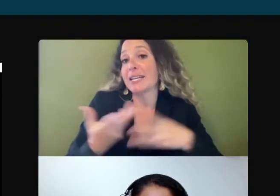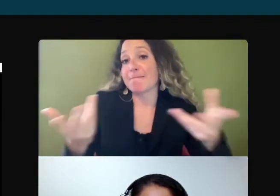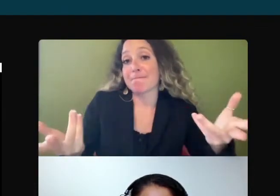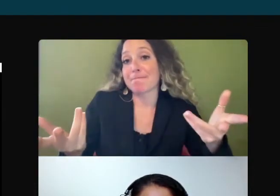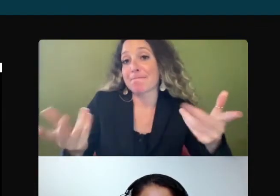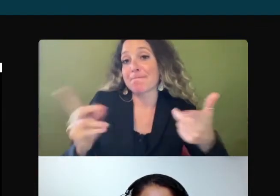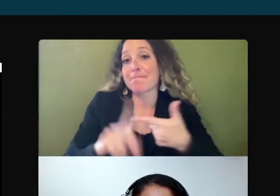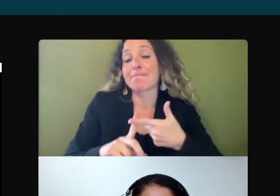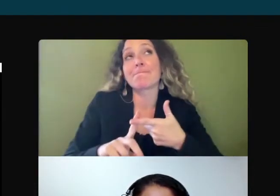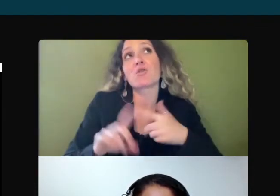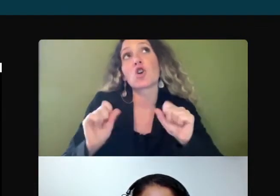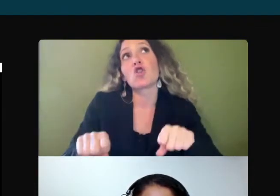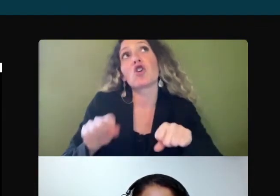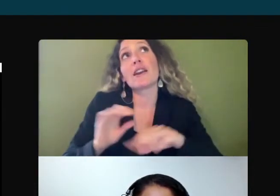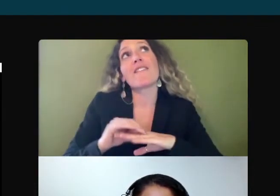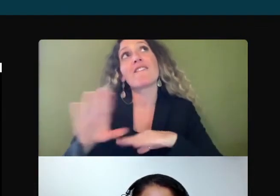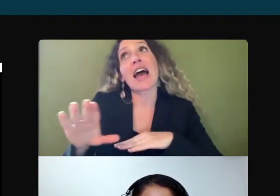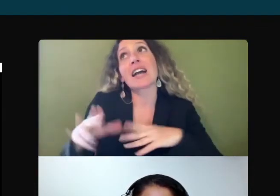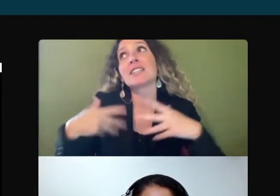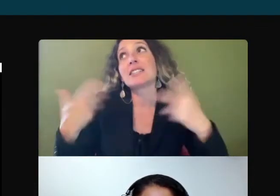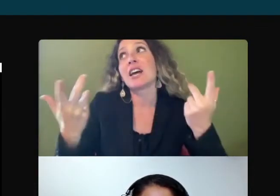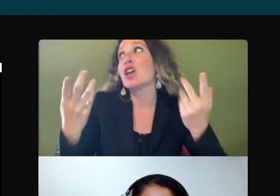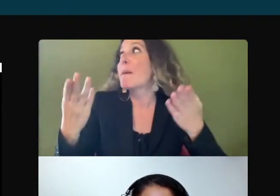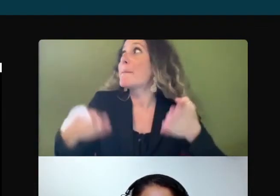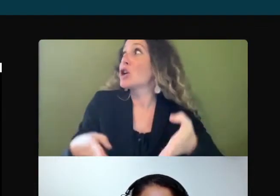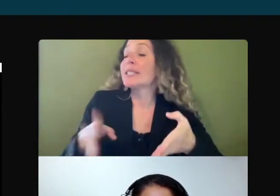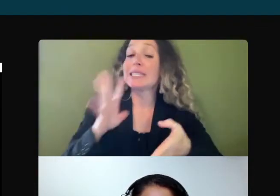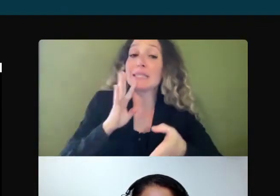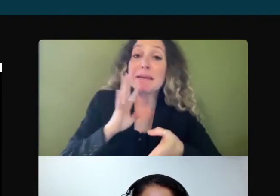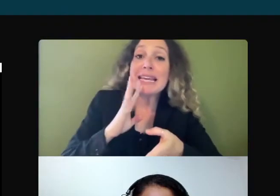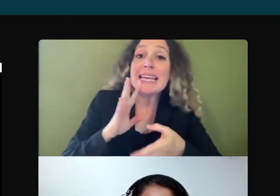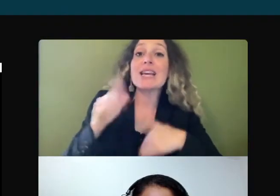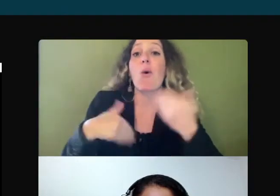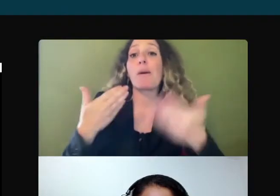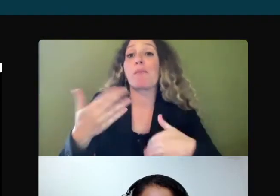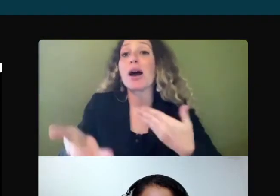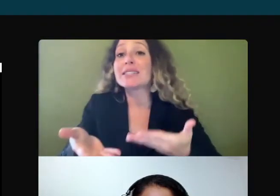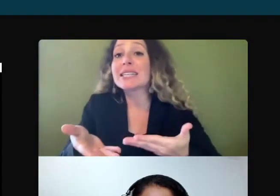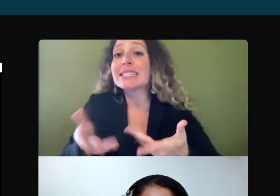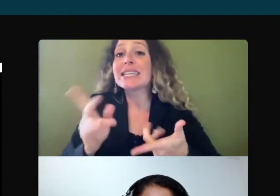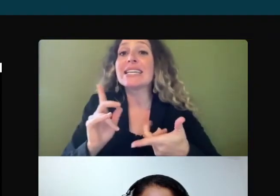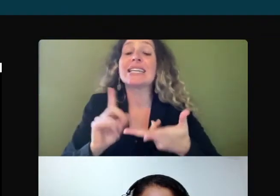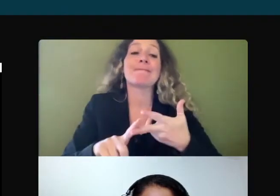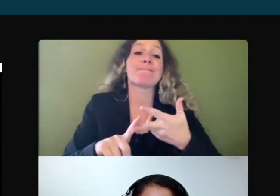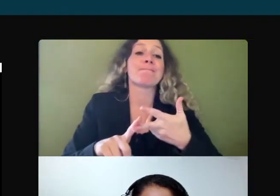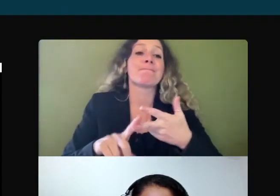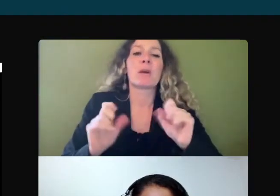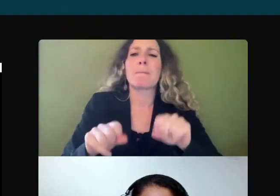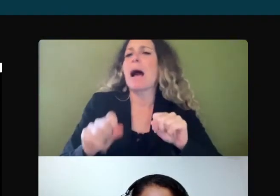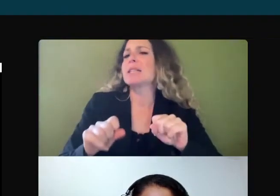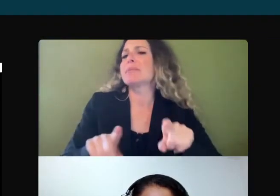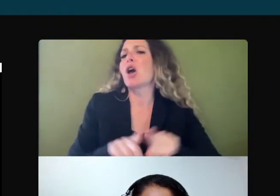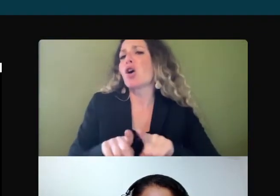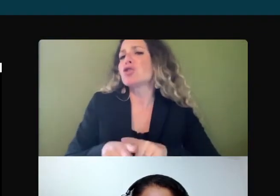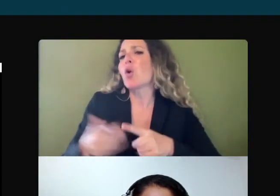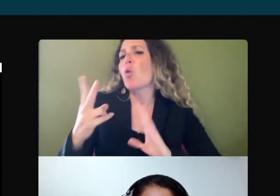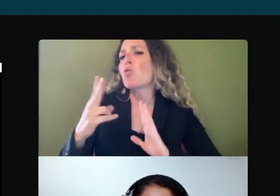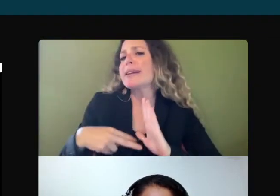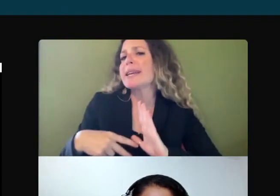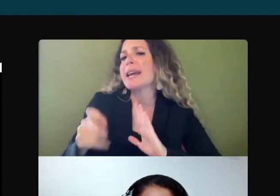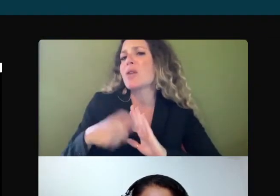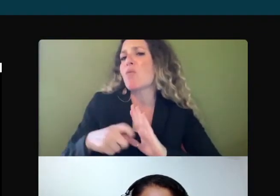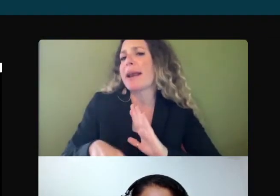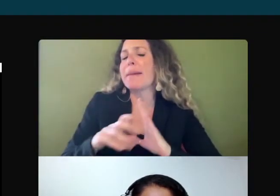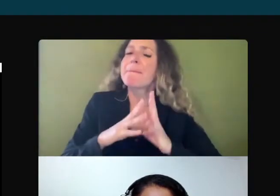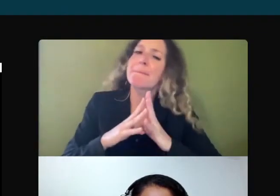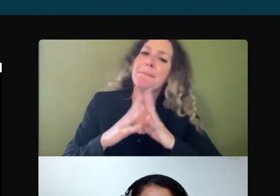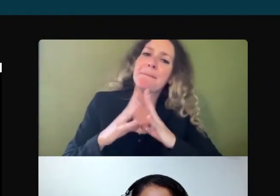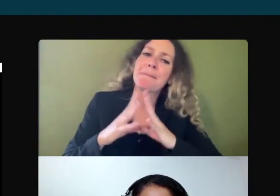affect the person's speaking and/or processing of language, possibly also their reading and writing.